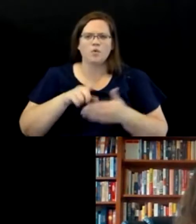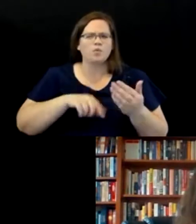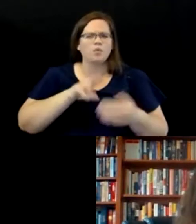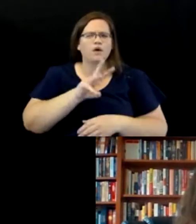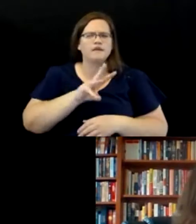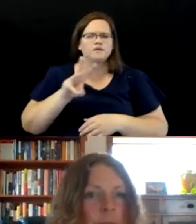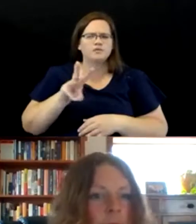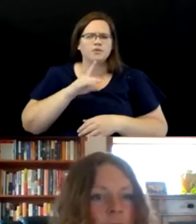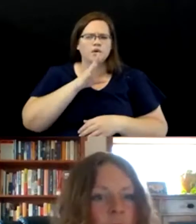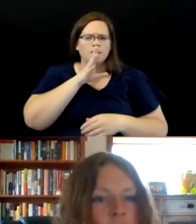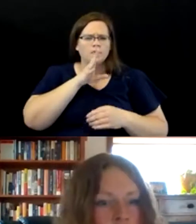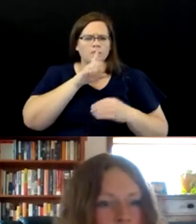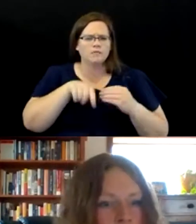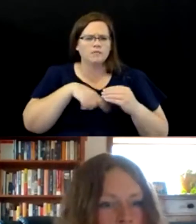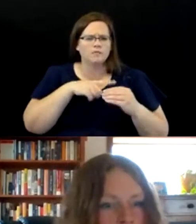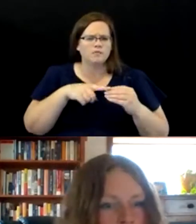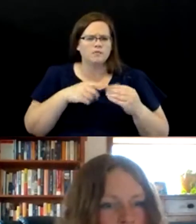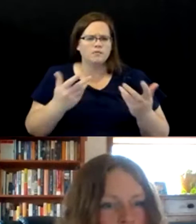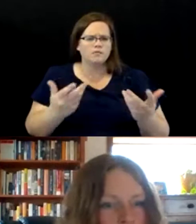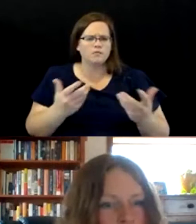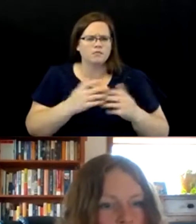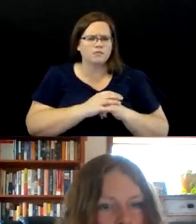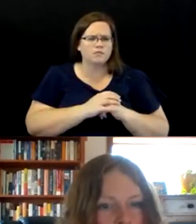talking about, about the VDH?